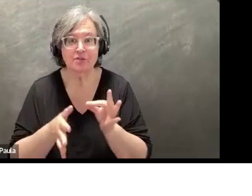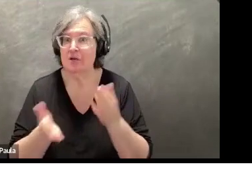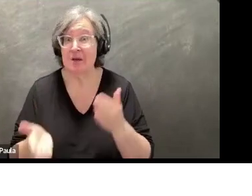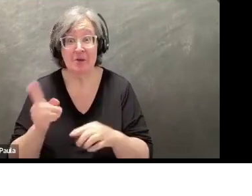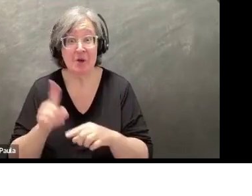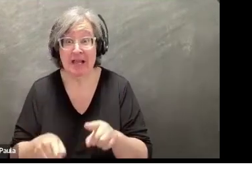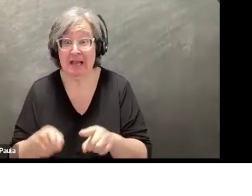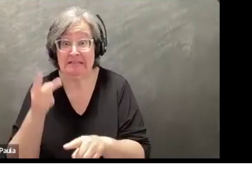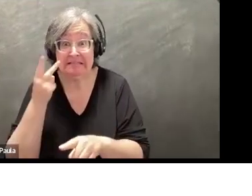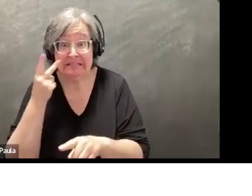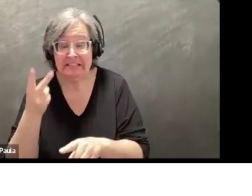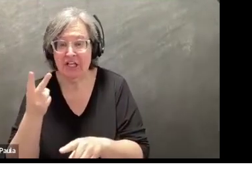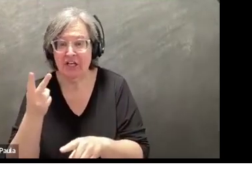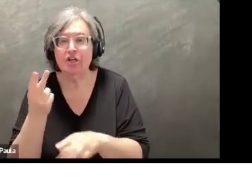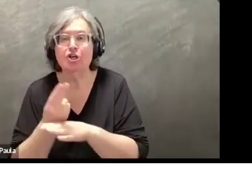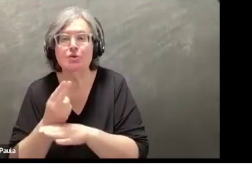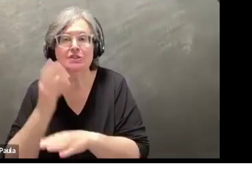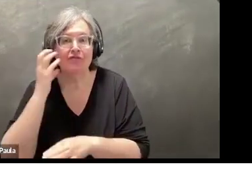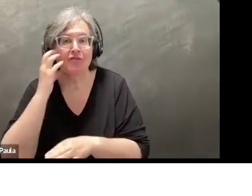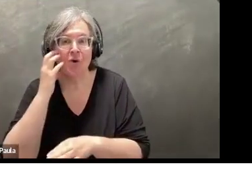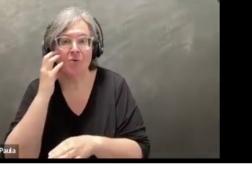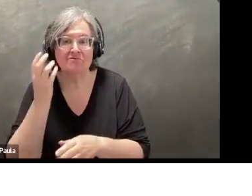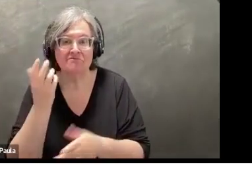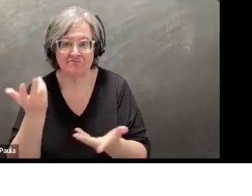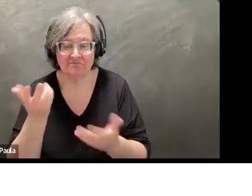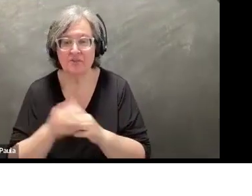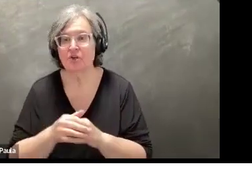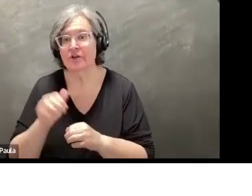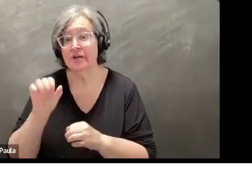you are joining with a mobile device. ASL interpretation and